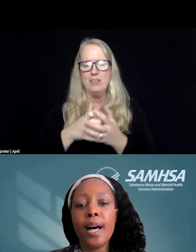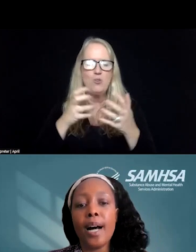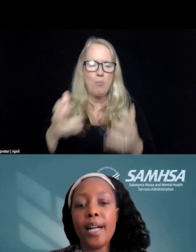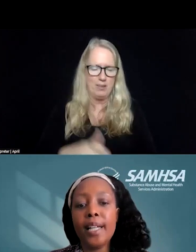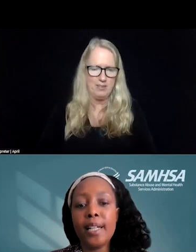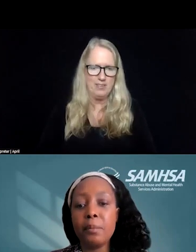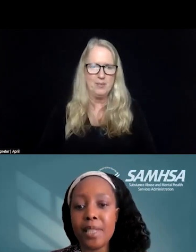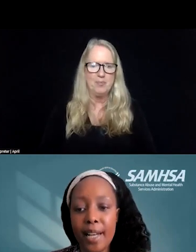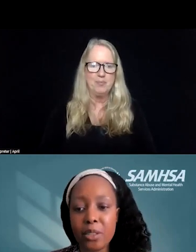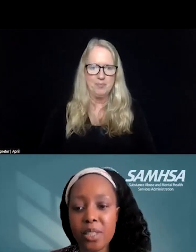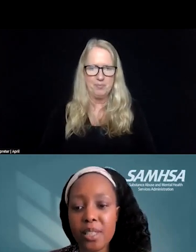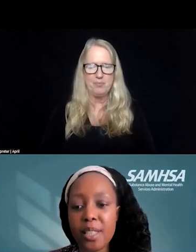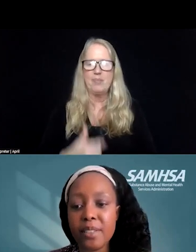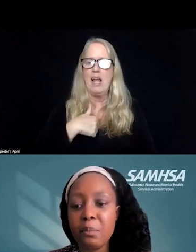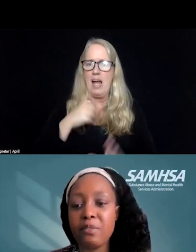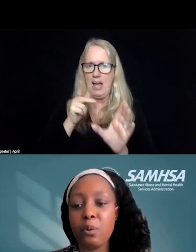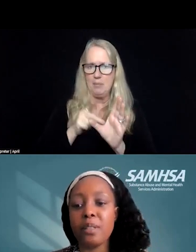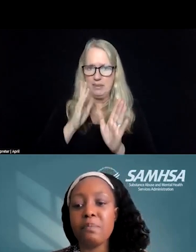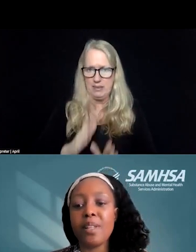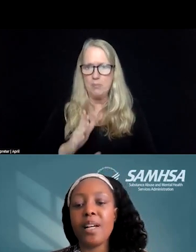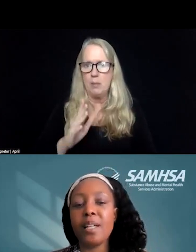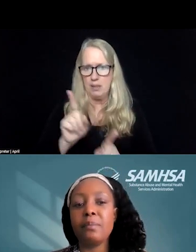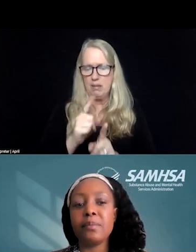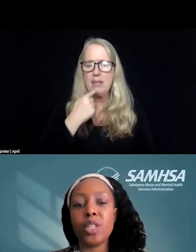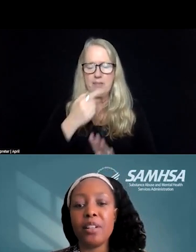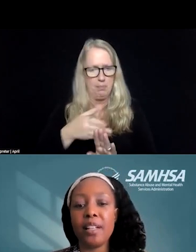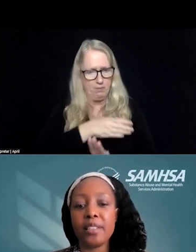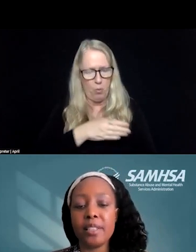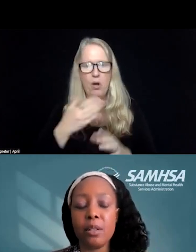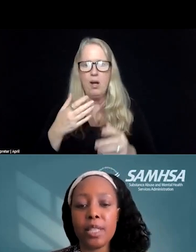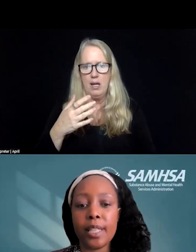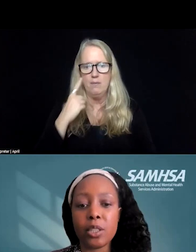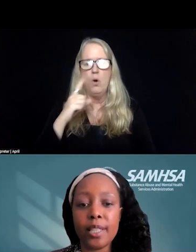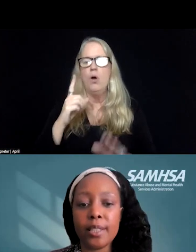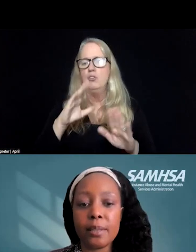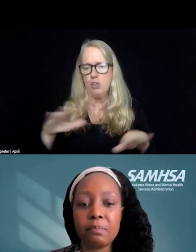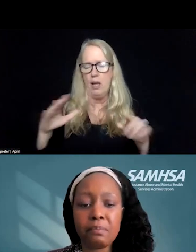I AM A PSYCHIATRIST WITH CHILDHOOD, ADOLESCENT AND ADULT ADDICTIONS.